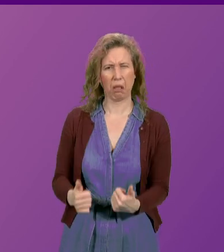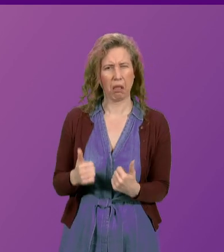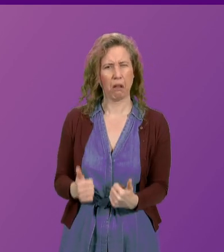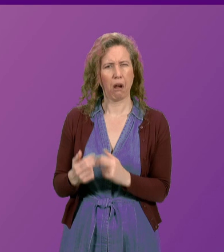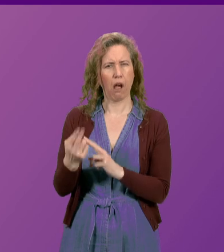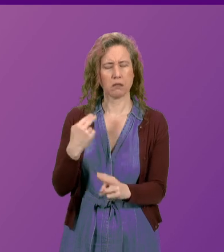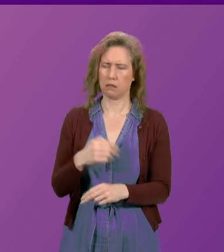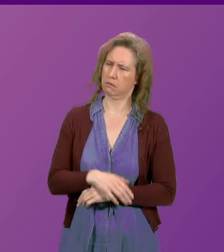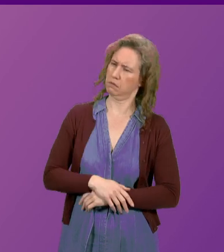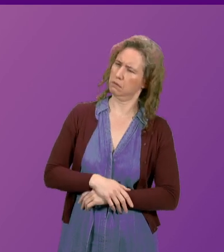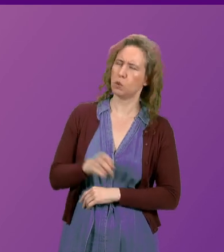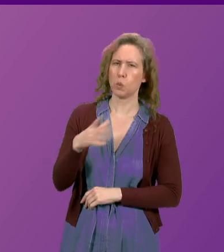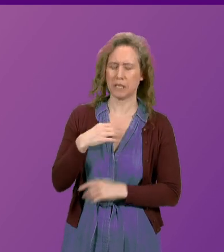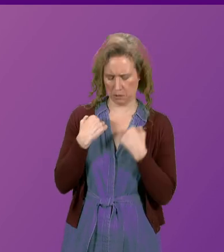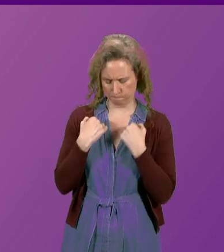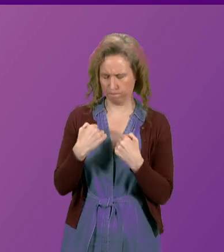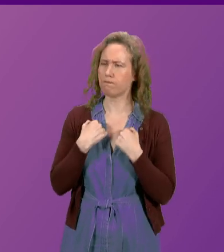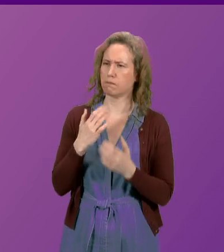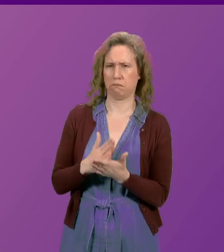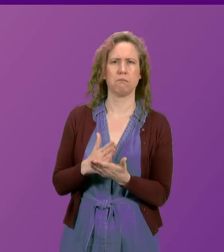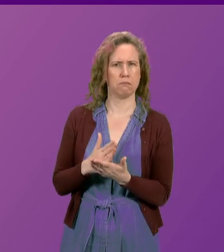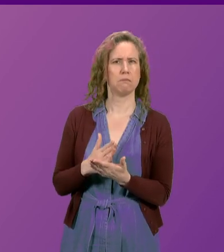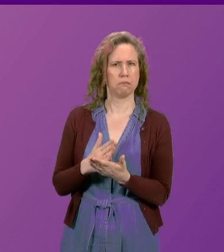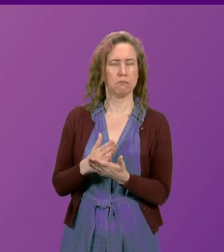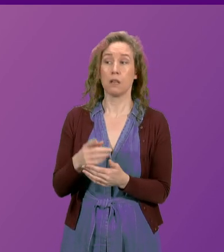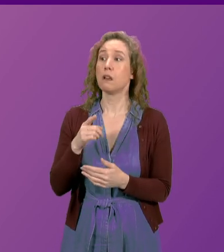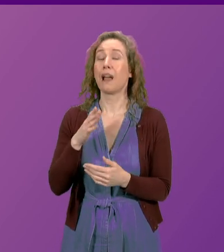he has to take a serious look in the mirror. In fact, it was John Swinney,